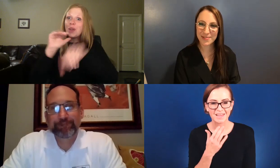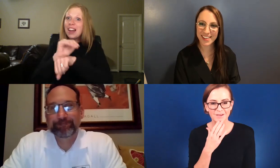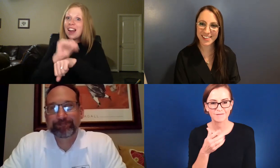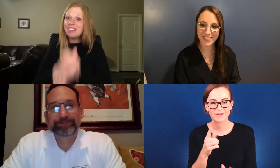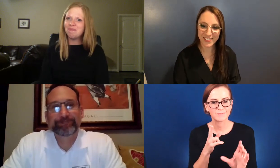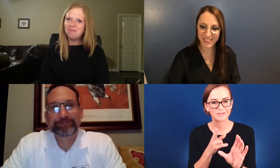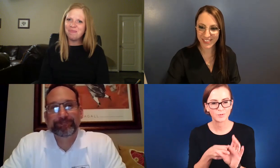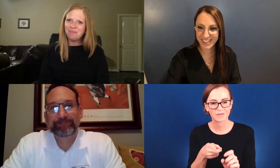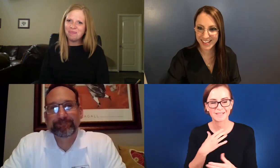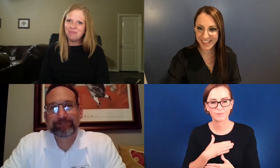Yeah thank you.